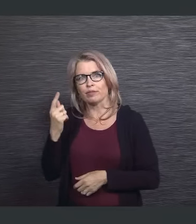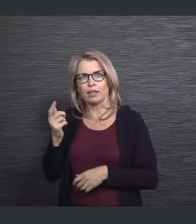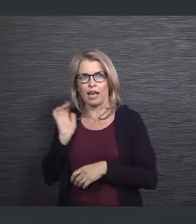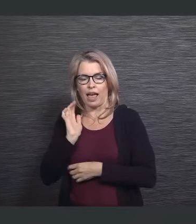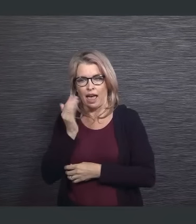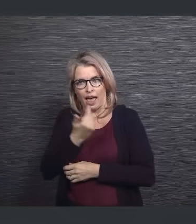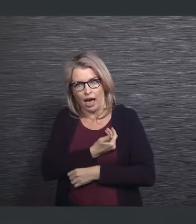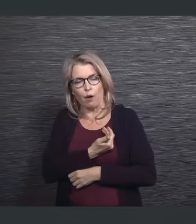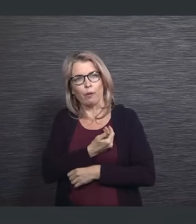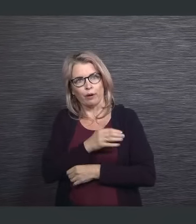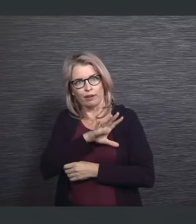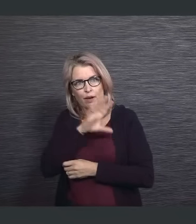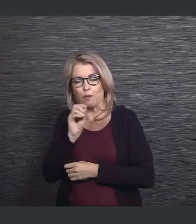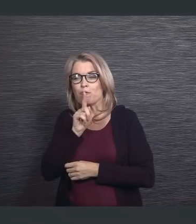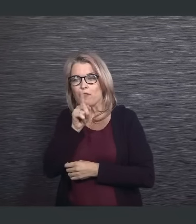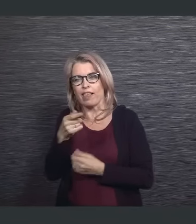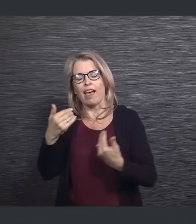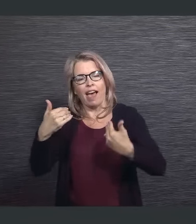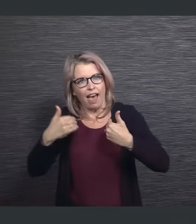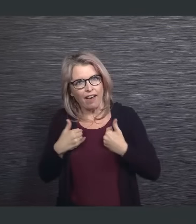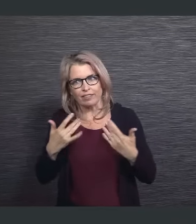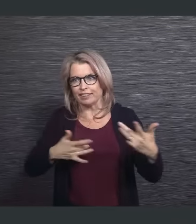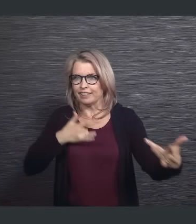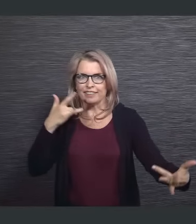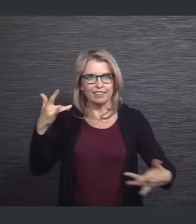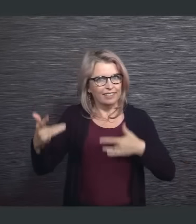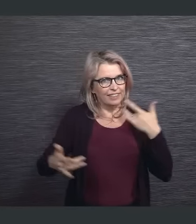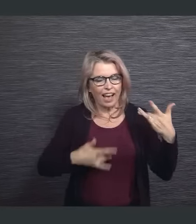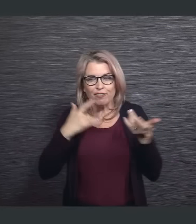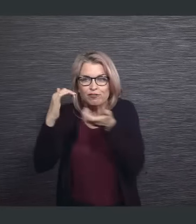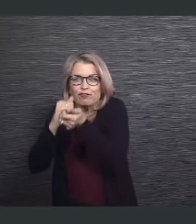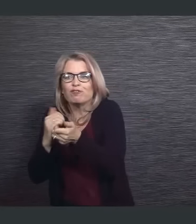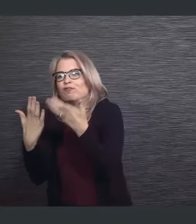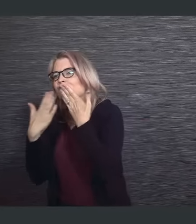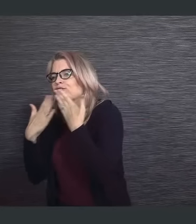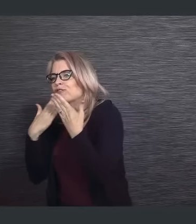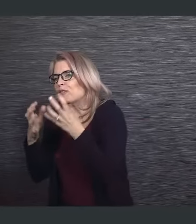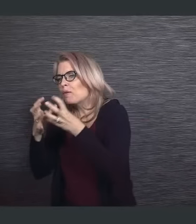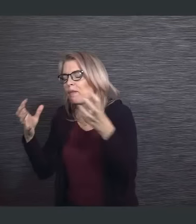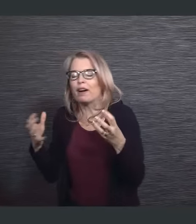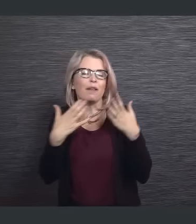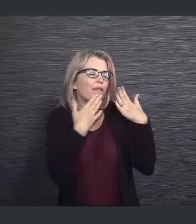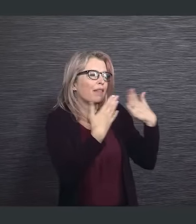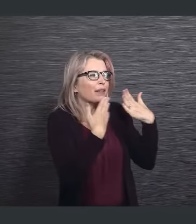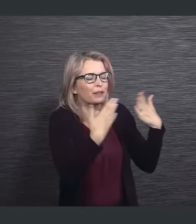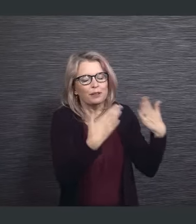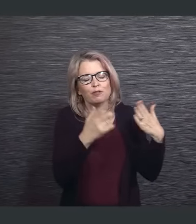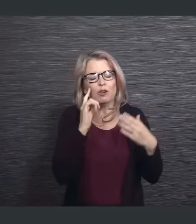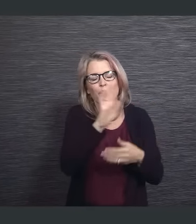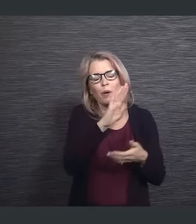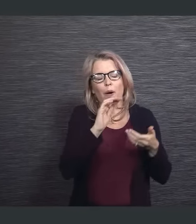will yield an exciting result. So thank you for joining. Thank you so much. Thank you so much for the partnership. Thank you.